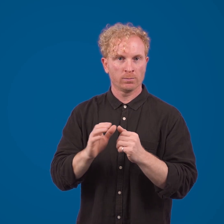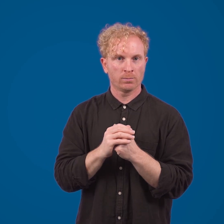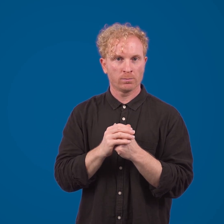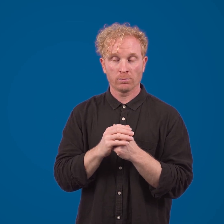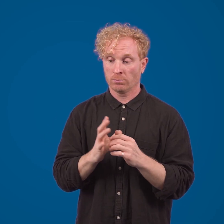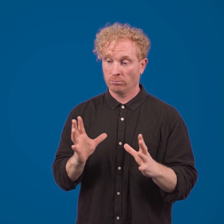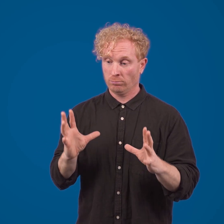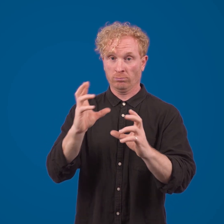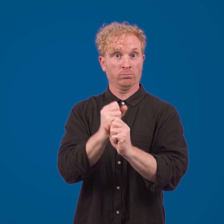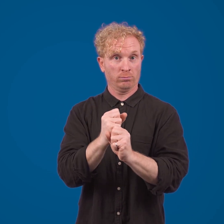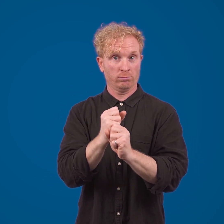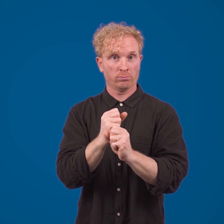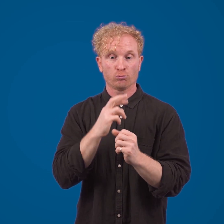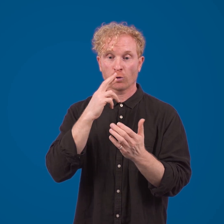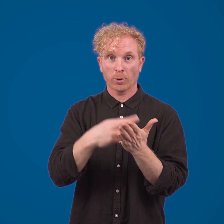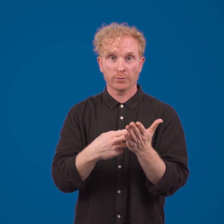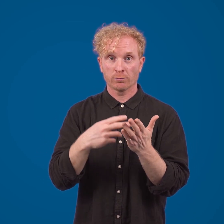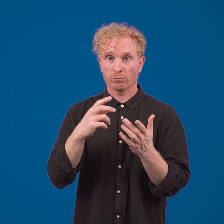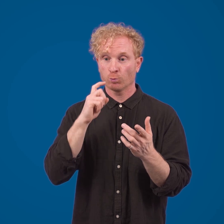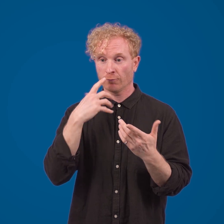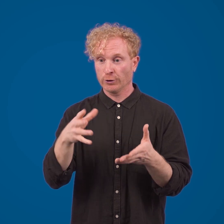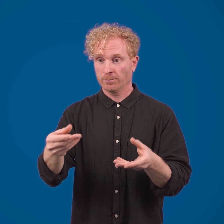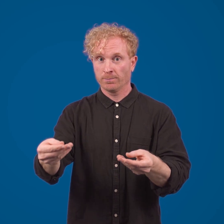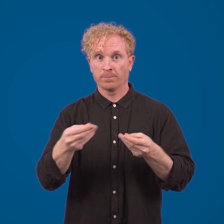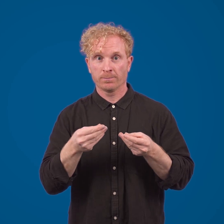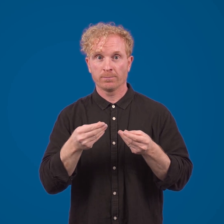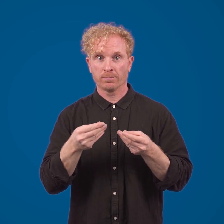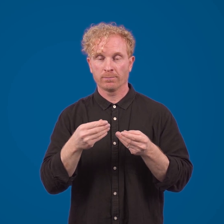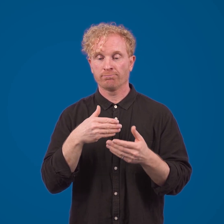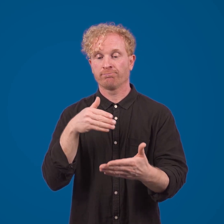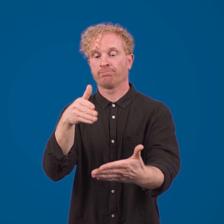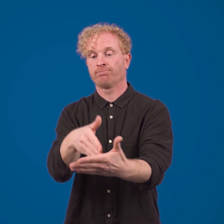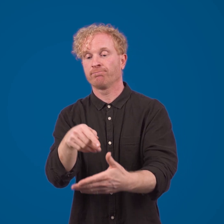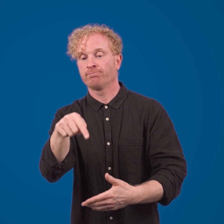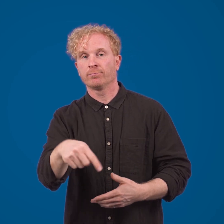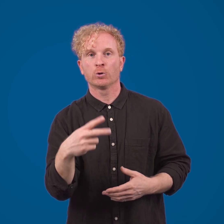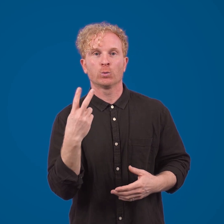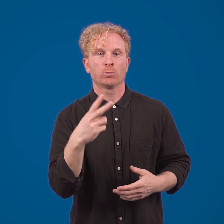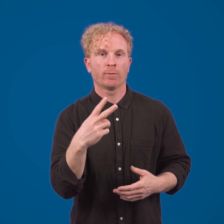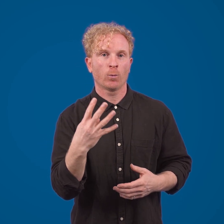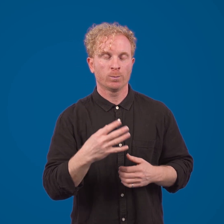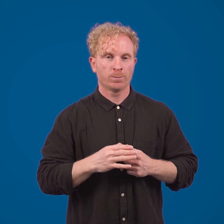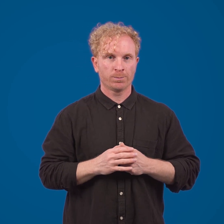and the final report is expected by the end of 2024.